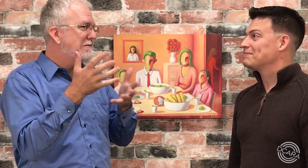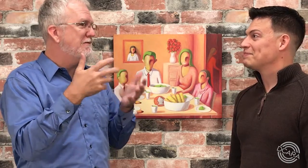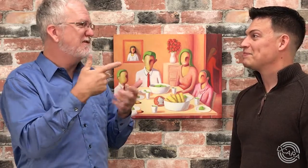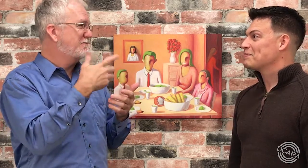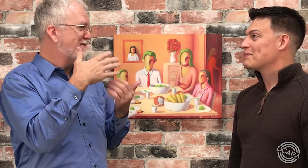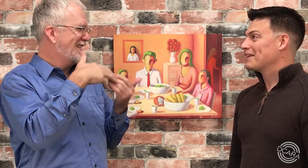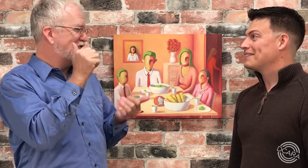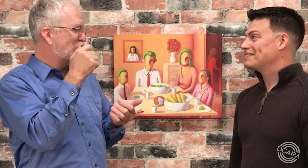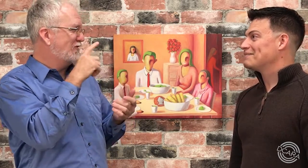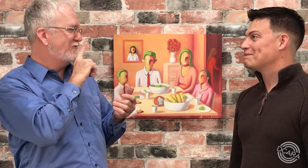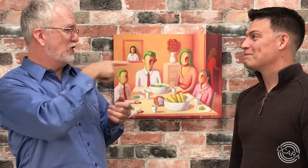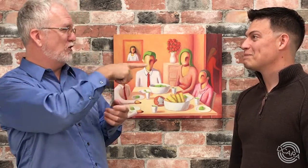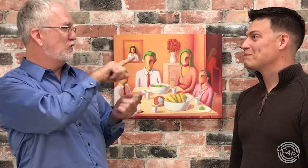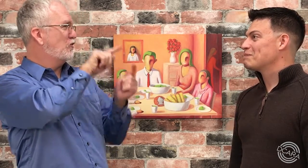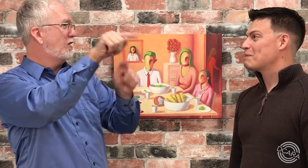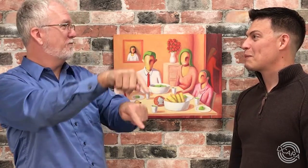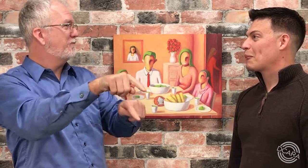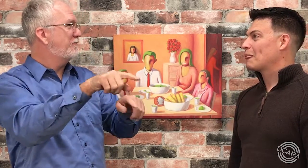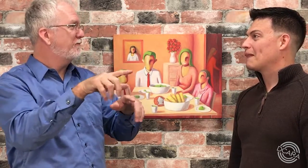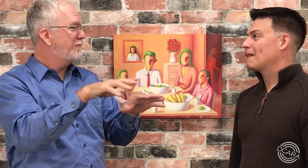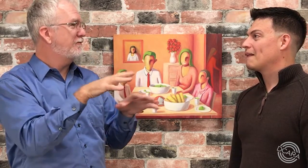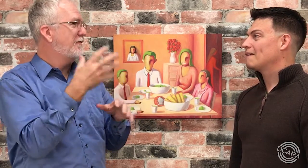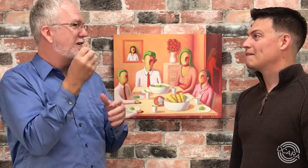It is easier for you to come to them.